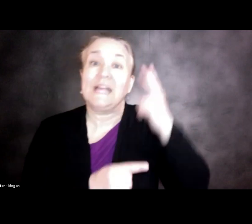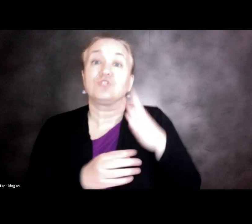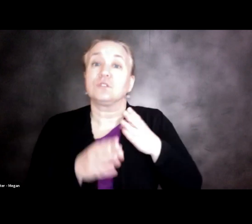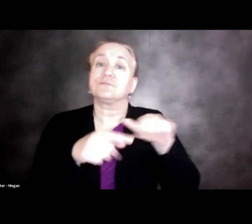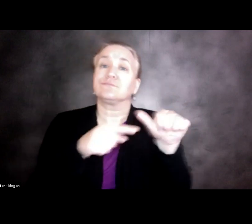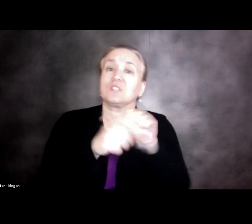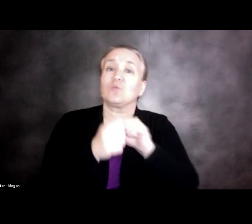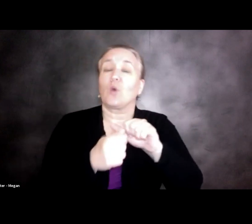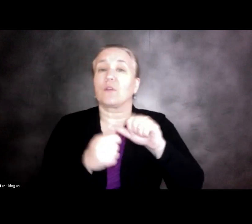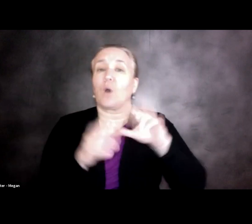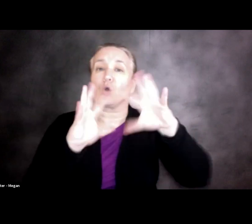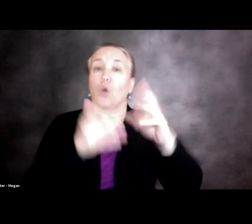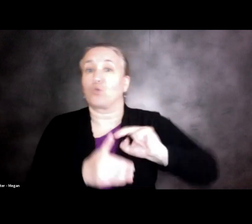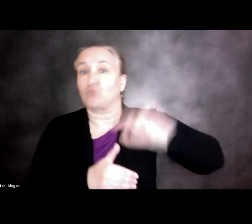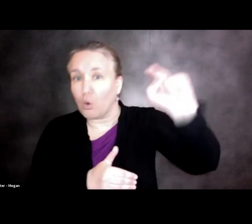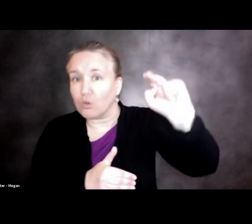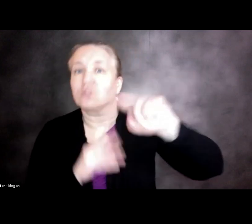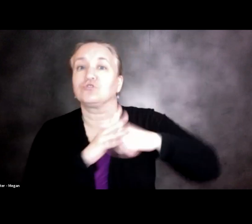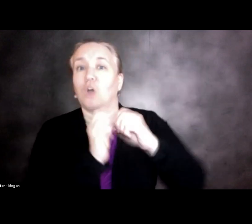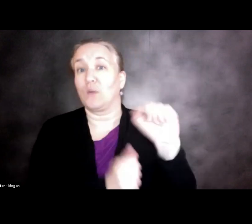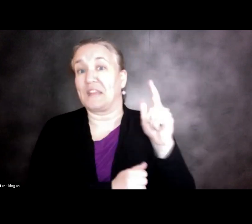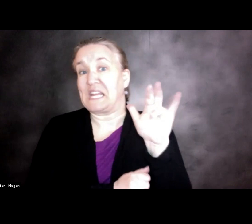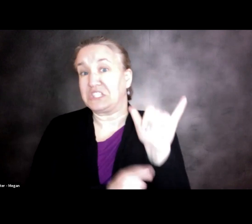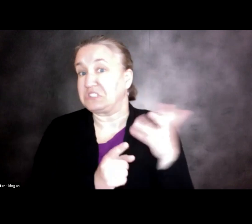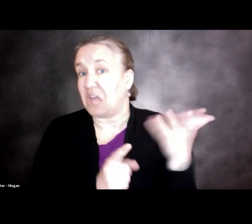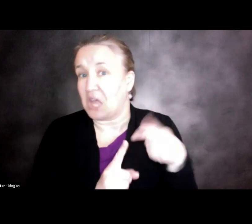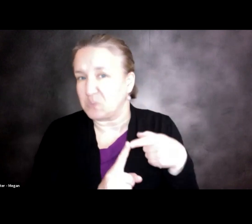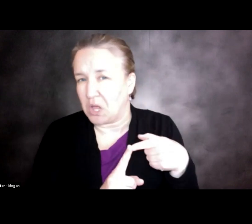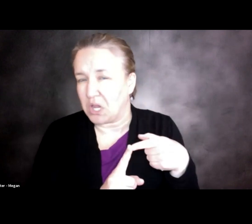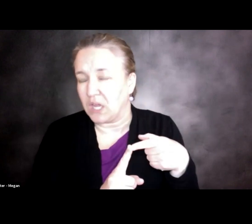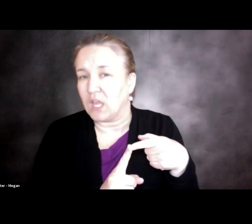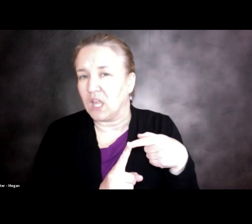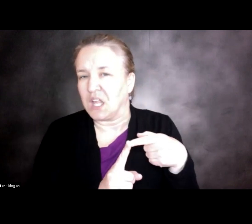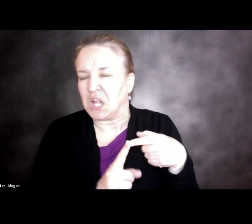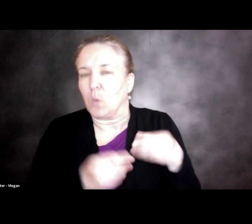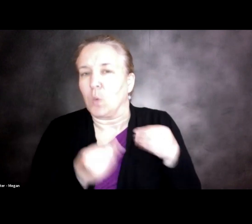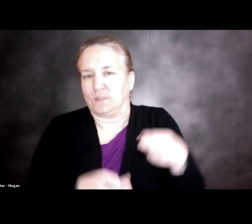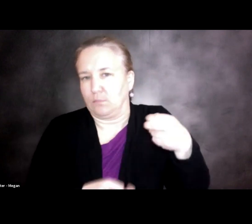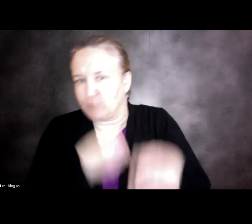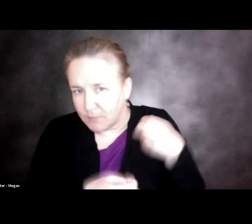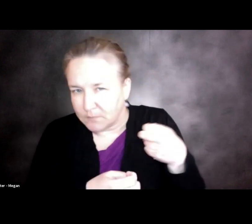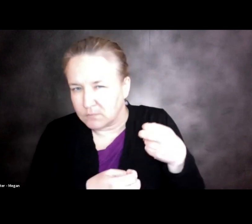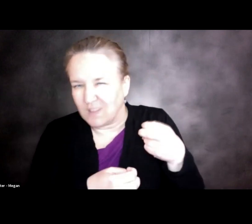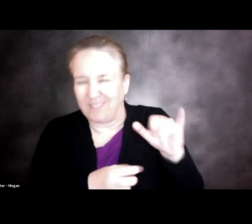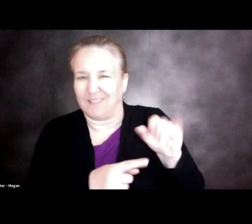start with agency as a problematic, as a question, because in Western thought,